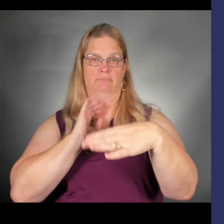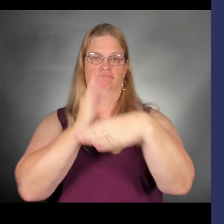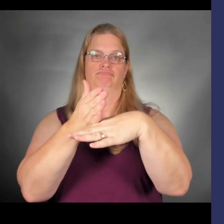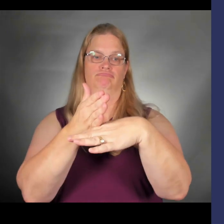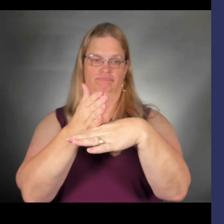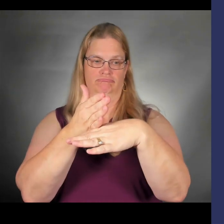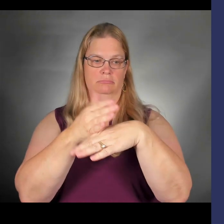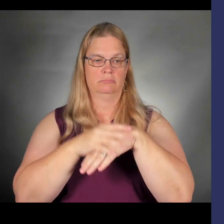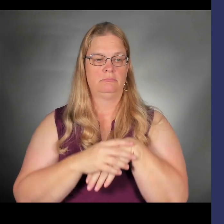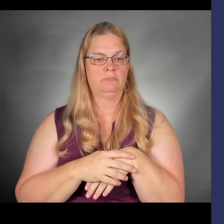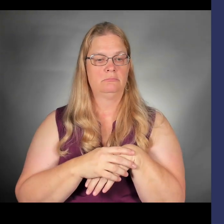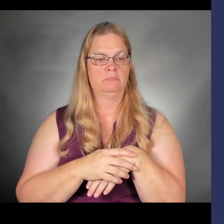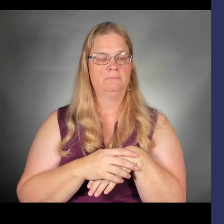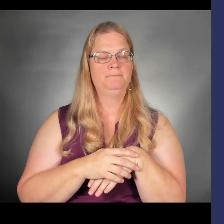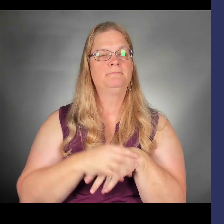Early detection and intervention.